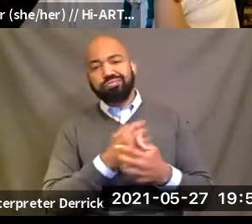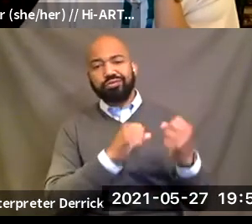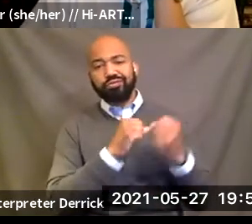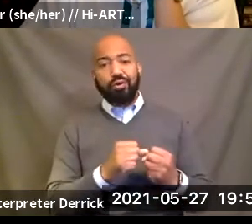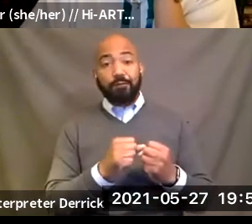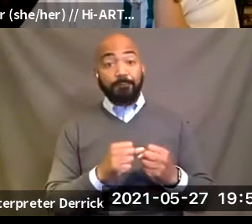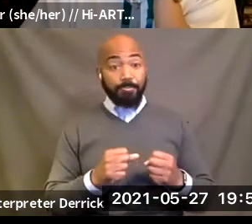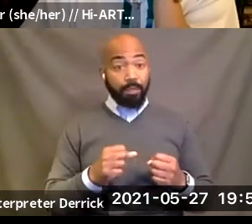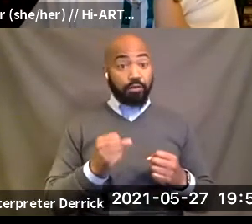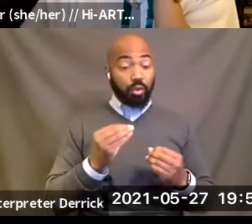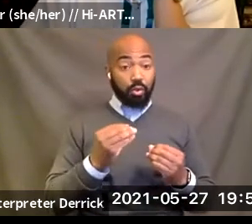Leah (she/her): I can quickly answer that we are here.